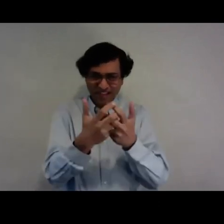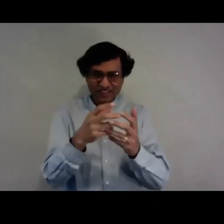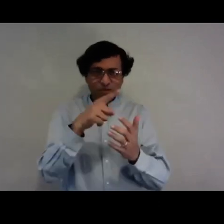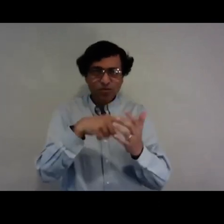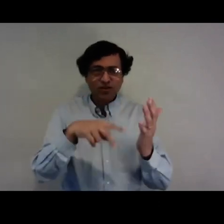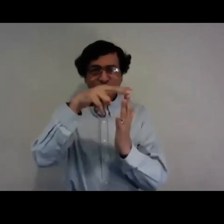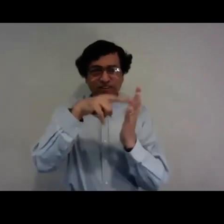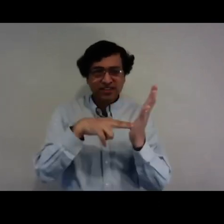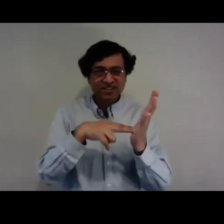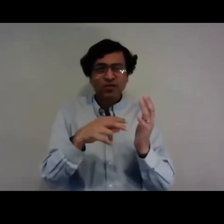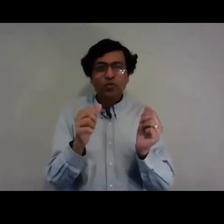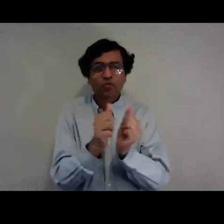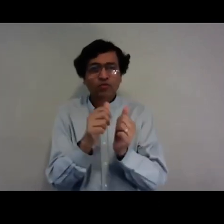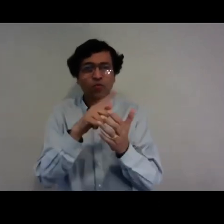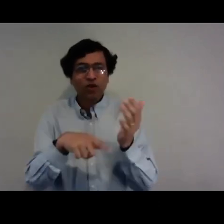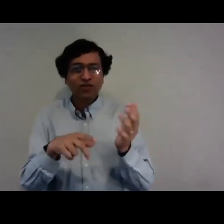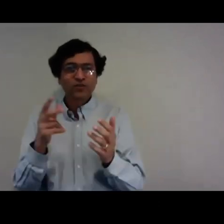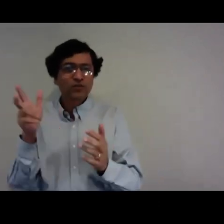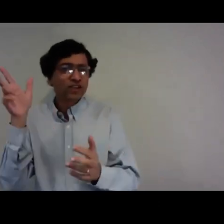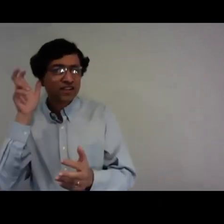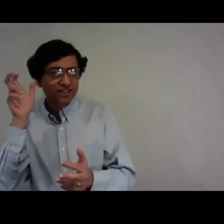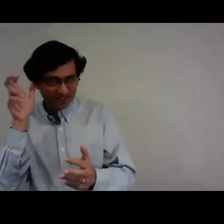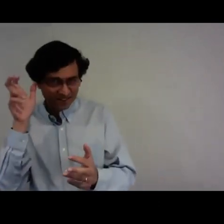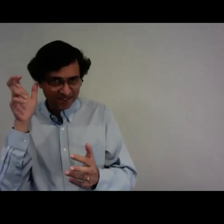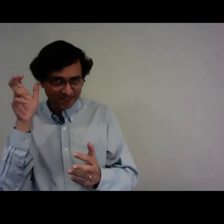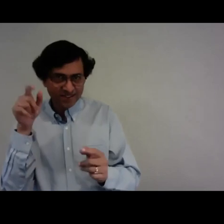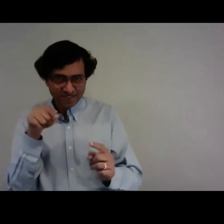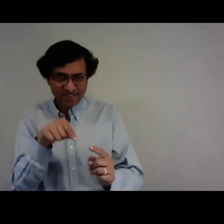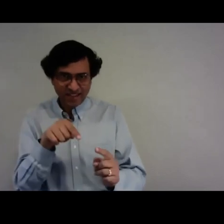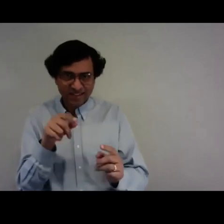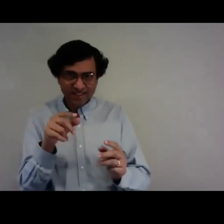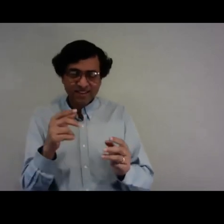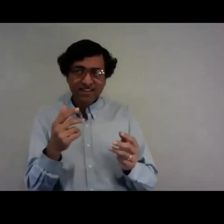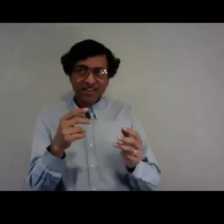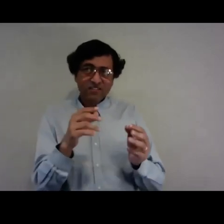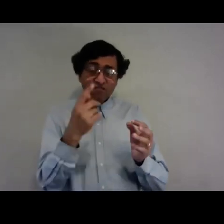for the cognitive channel to try to reconcile what the person is hearing with